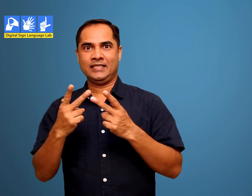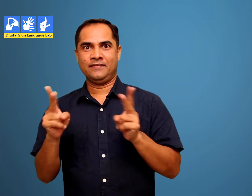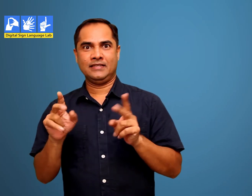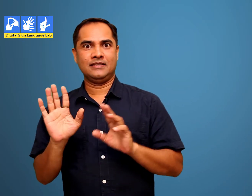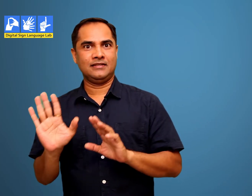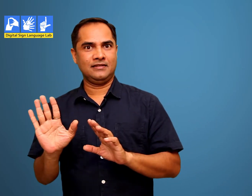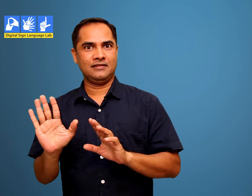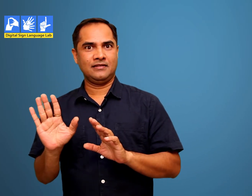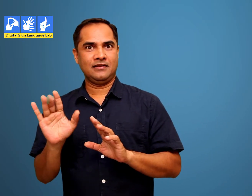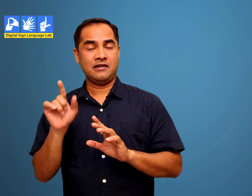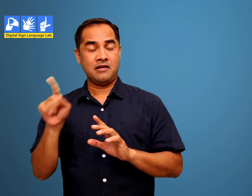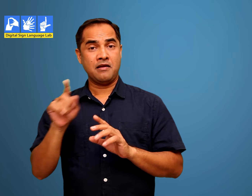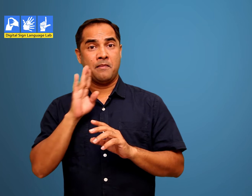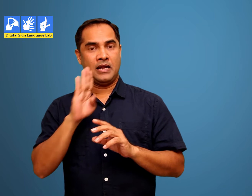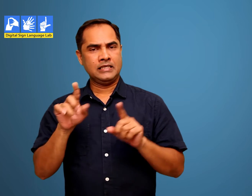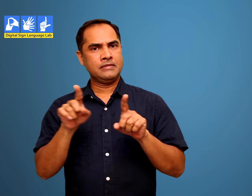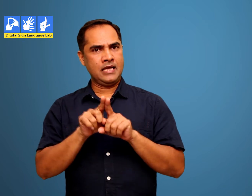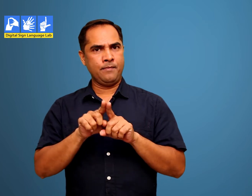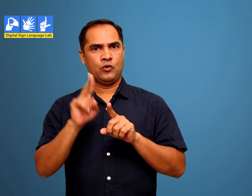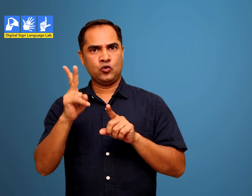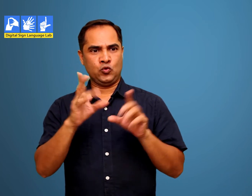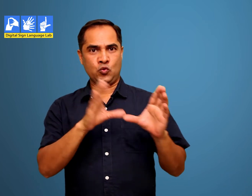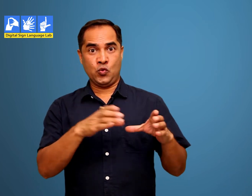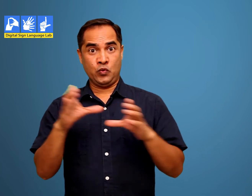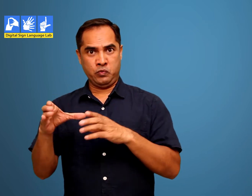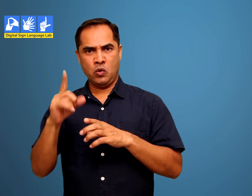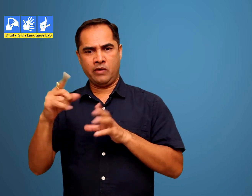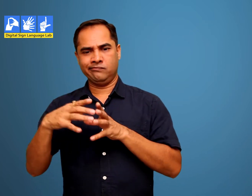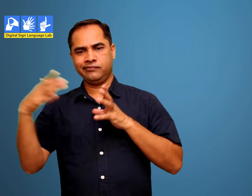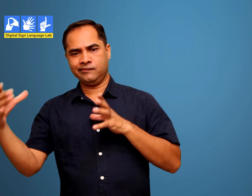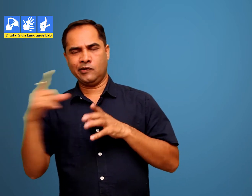Belgium also had a majority group and a minority group, but their